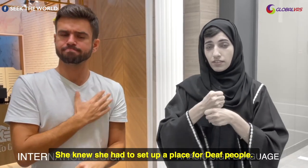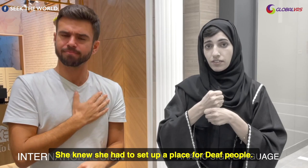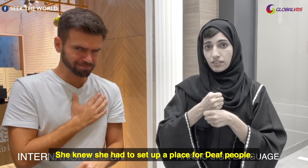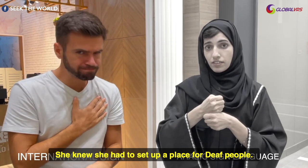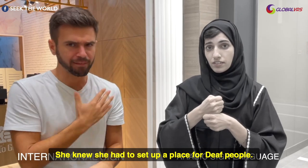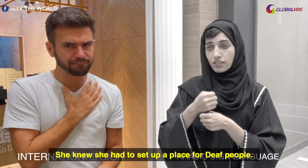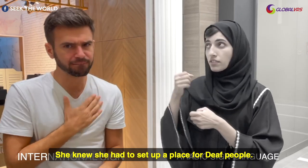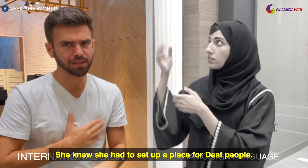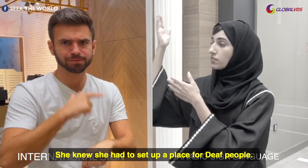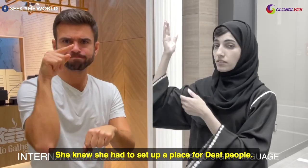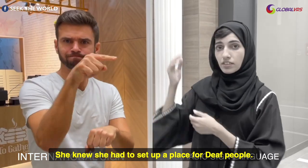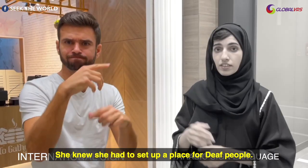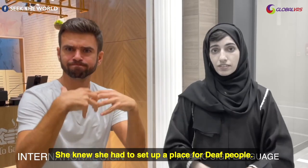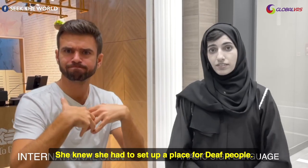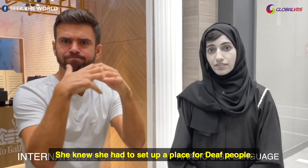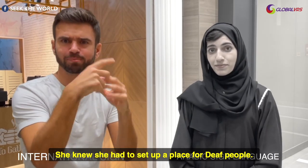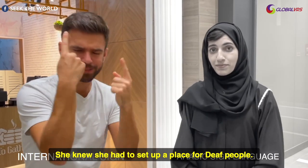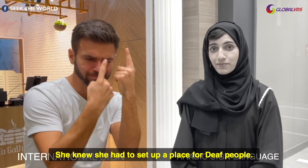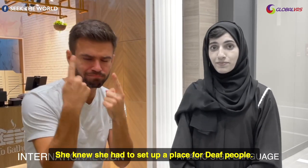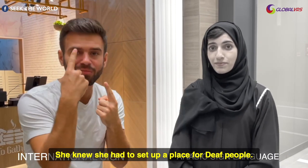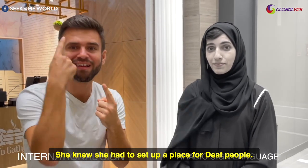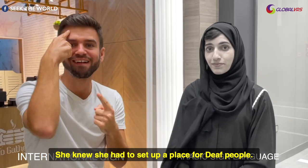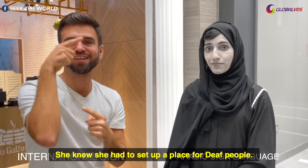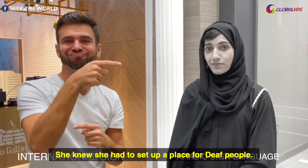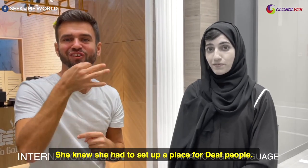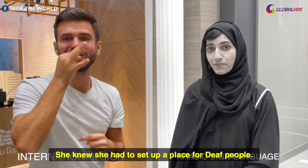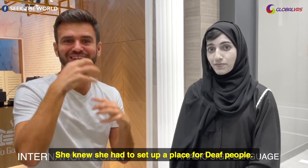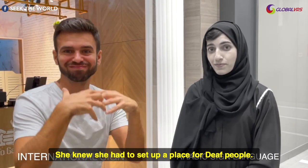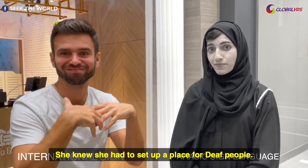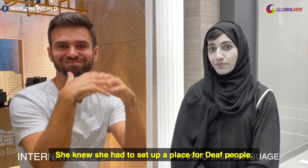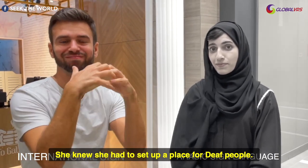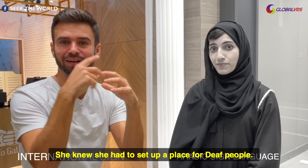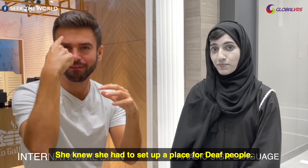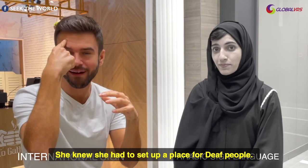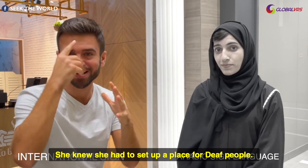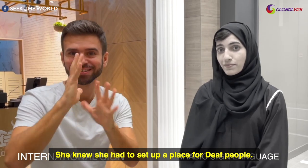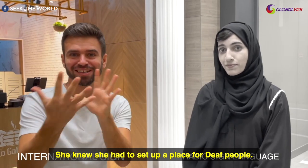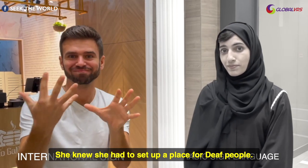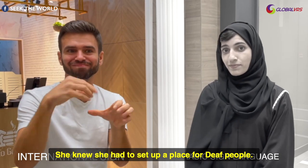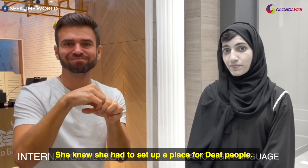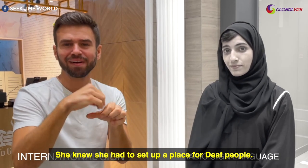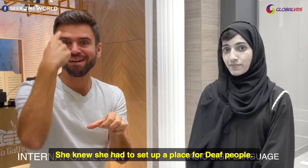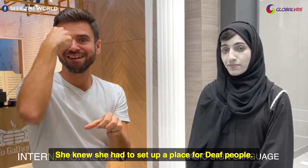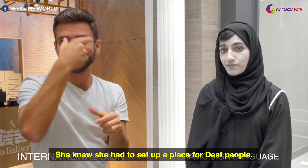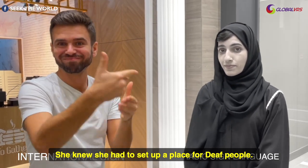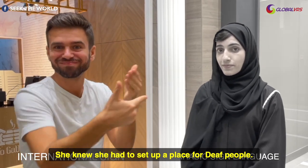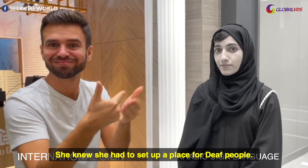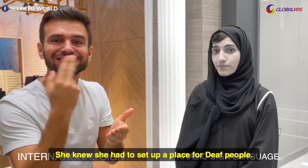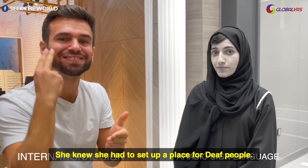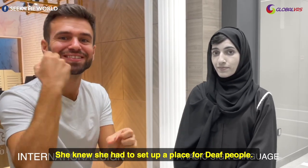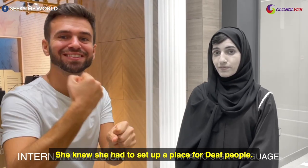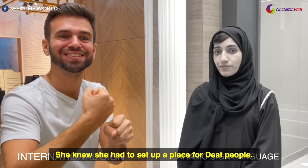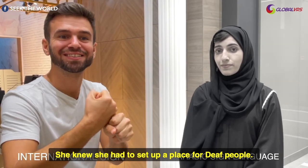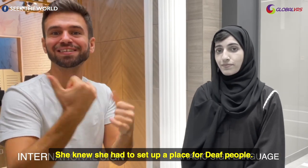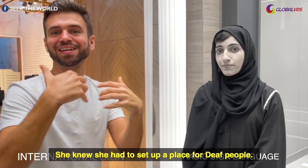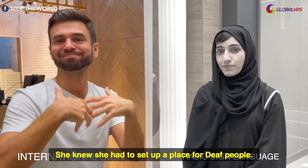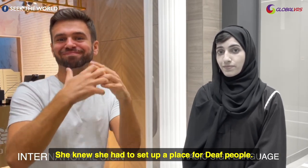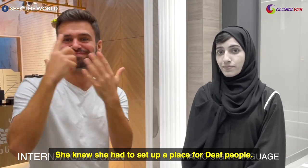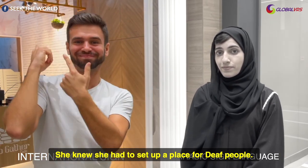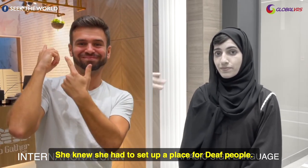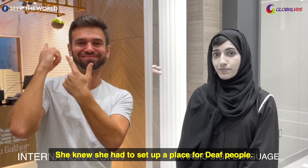She knew she had to set up a place for Deaf people.